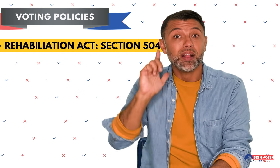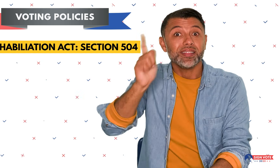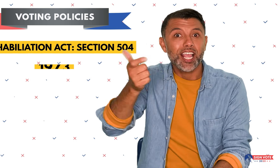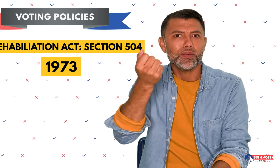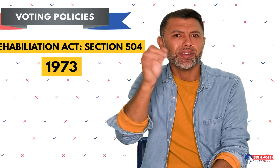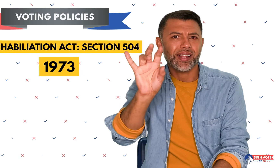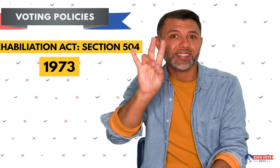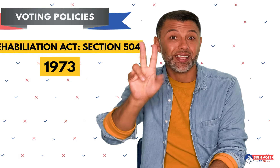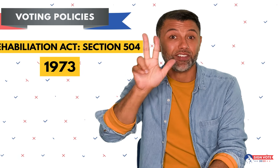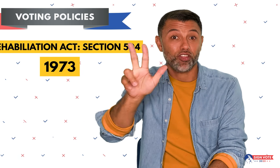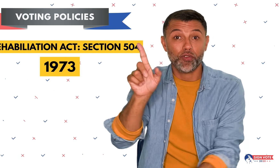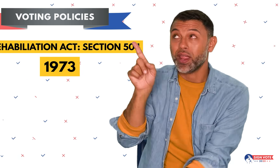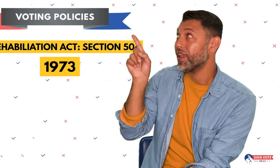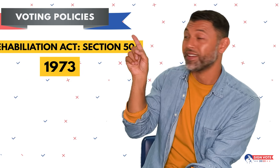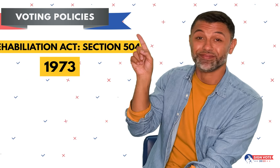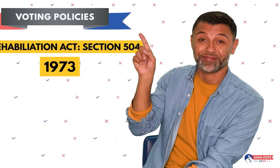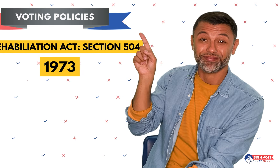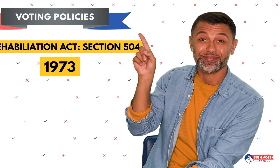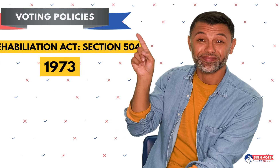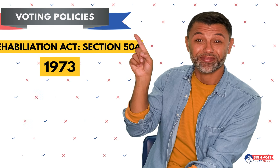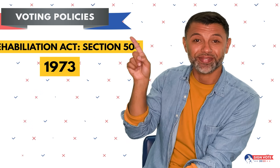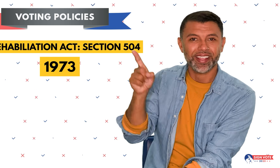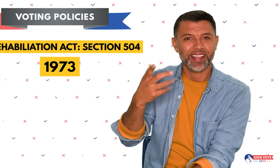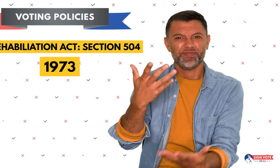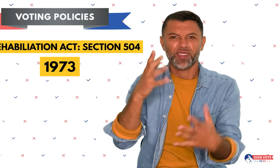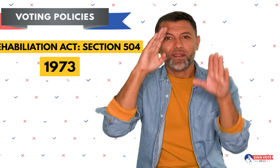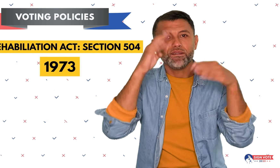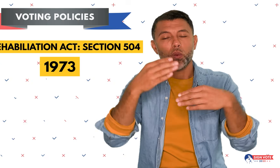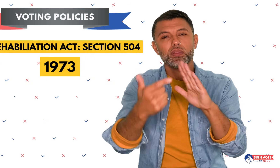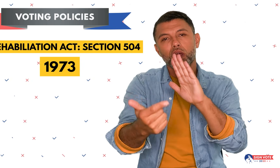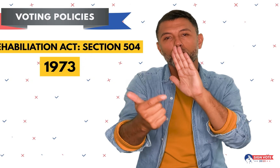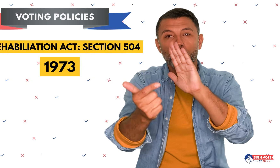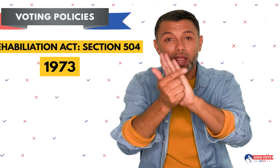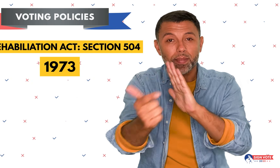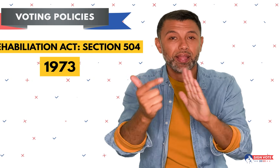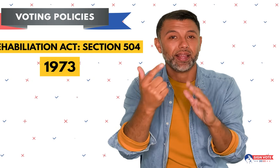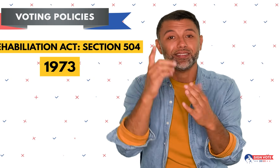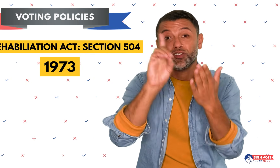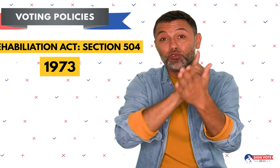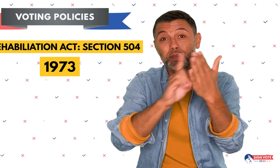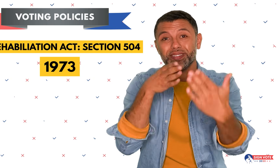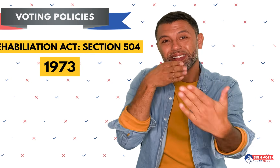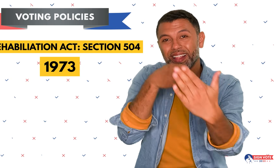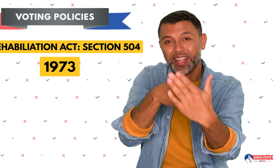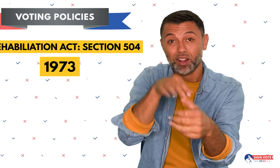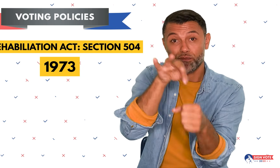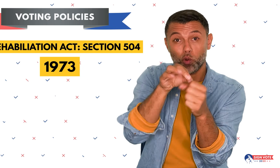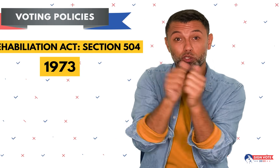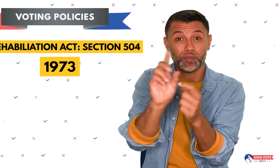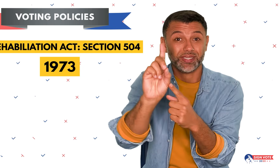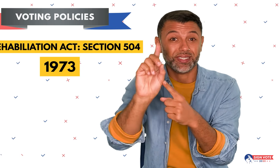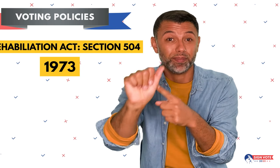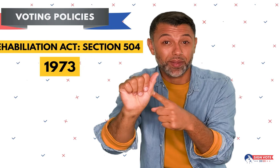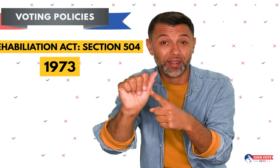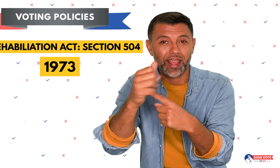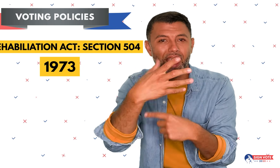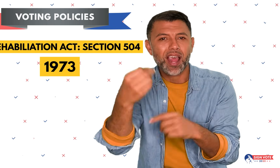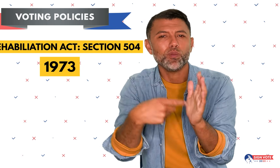Later, in 1973, Section 504 focused on getting rid of discrimination against voters with disabilities,